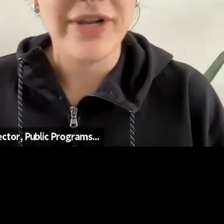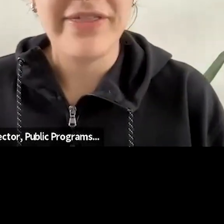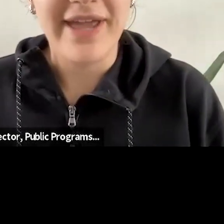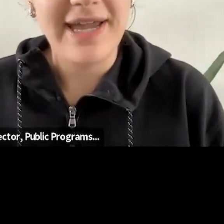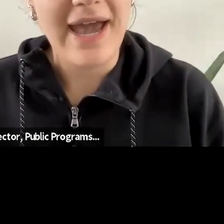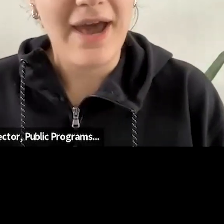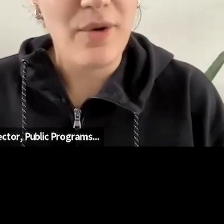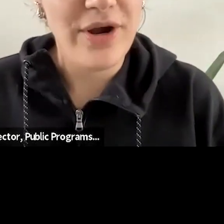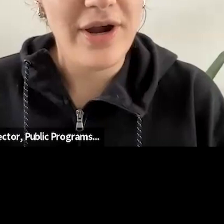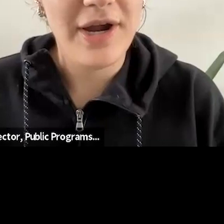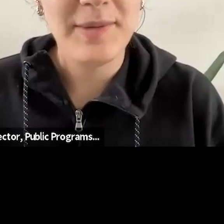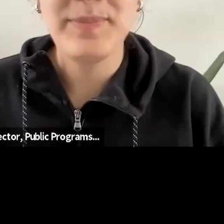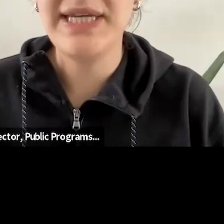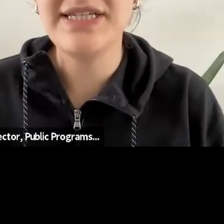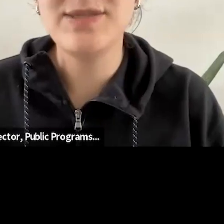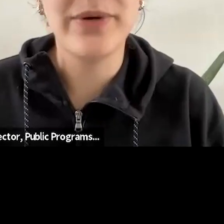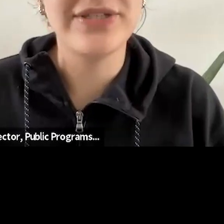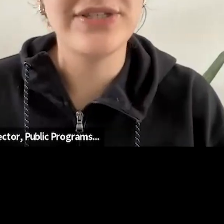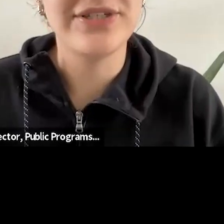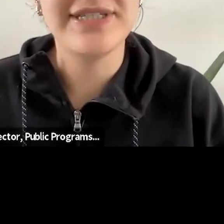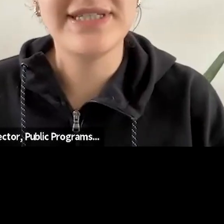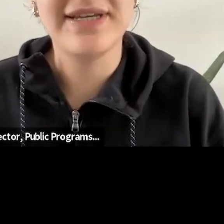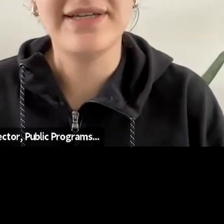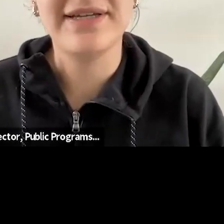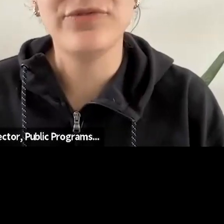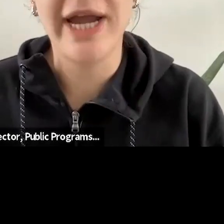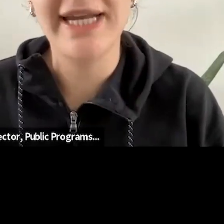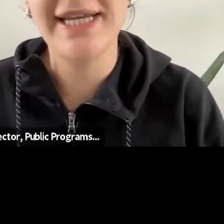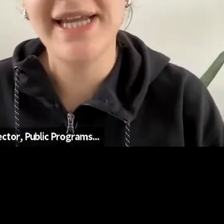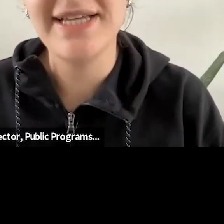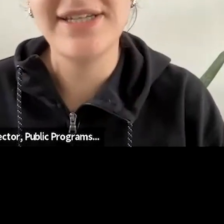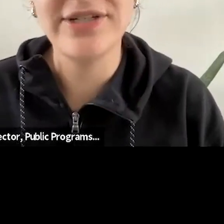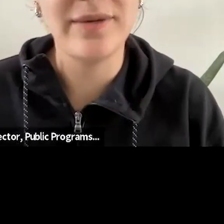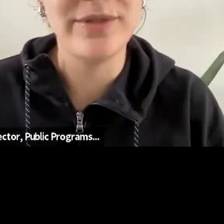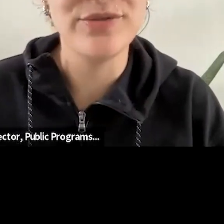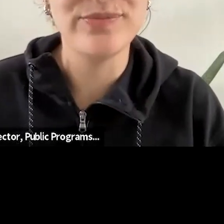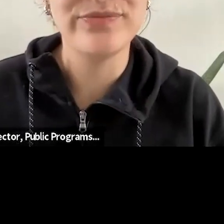I want to thank our media sponsors Variety and KCRW